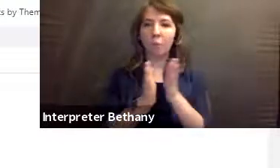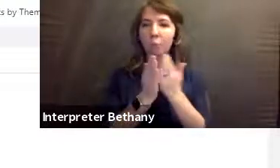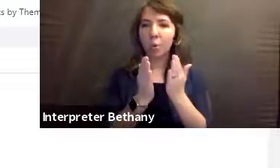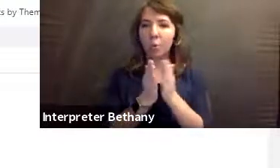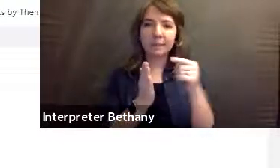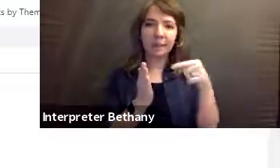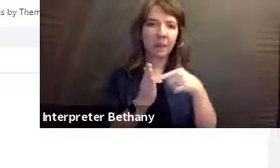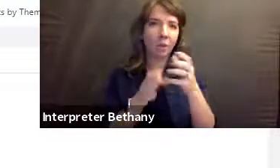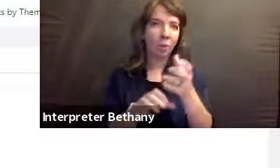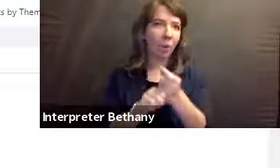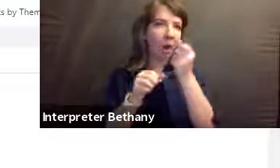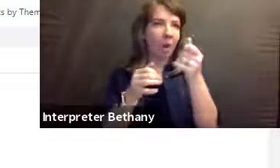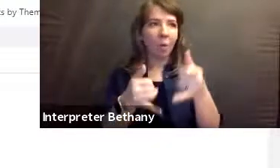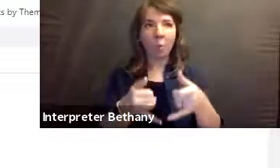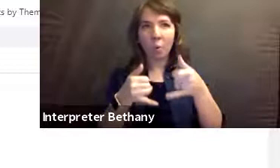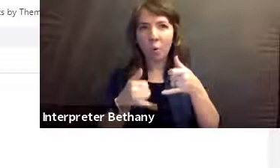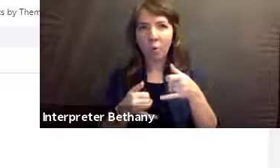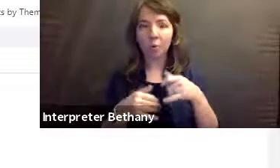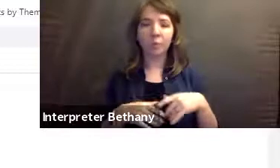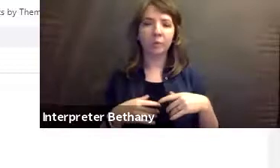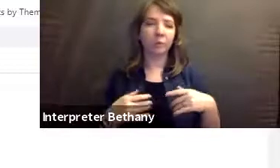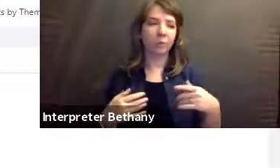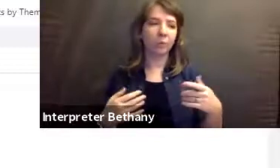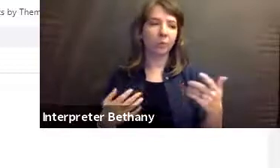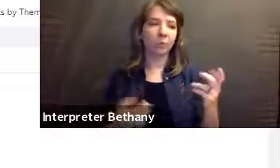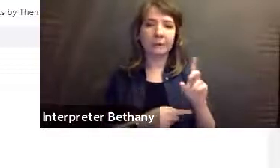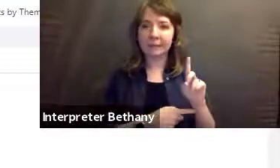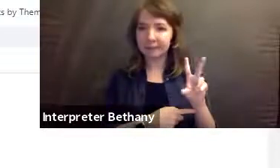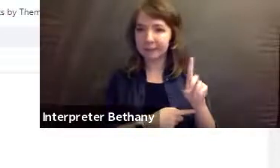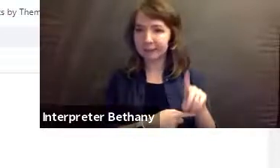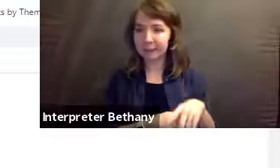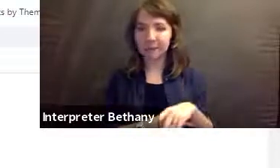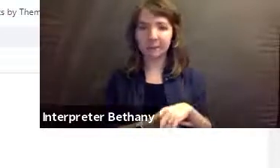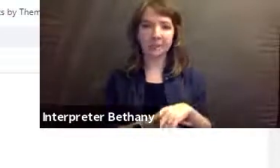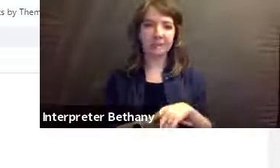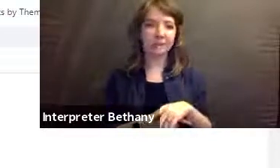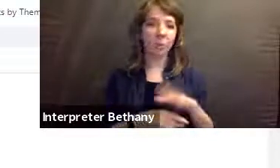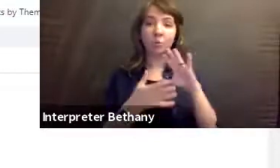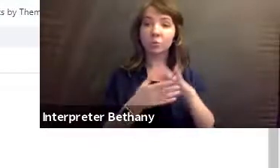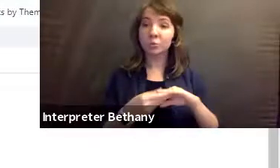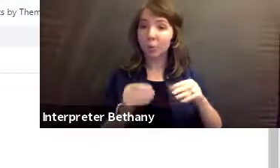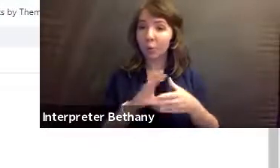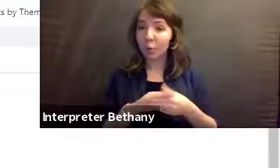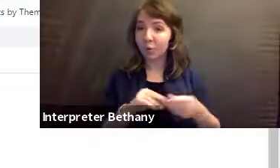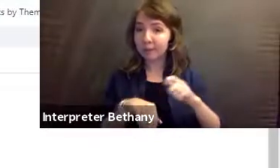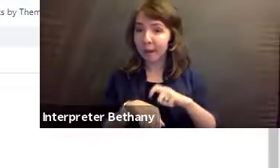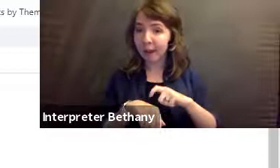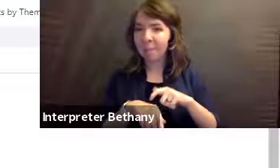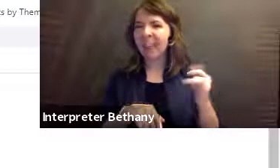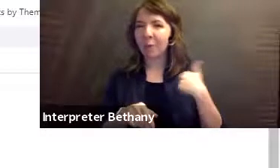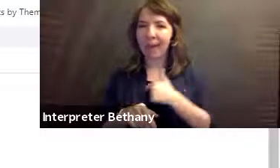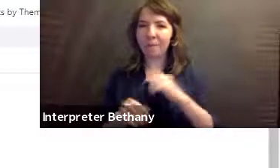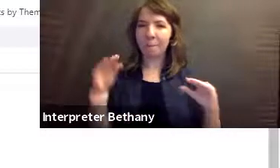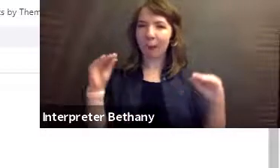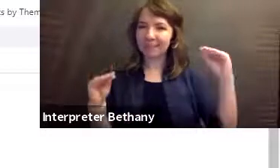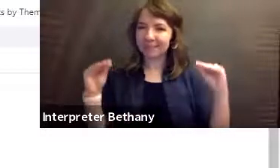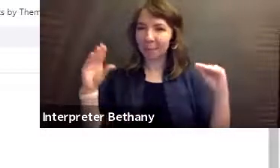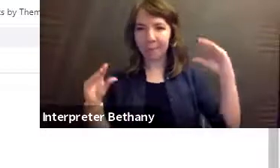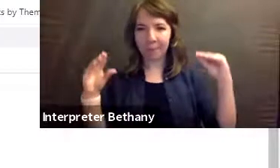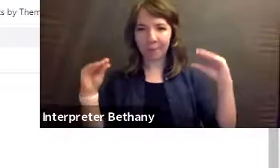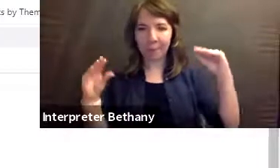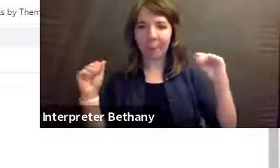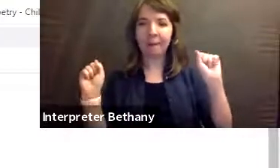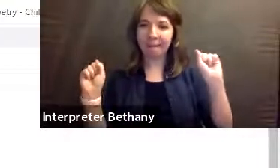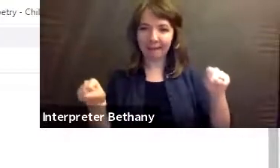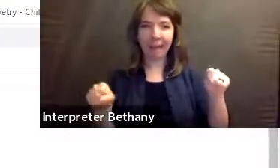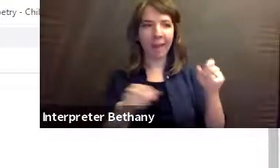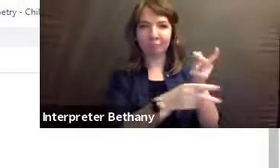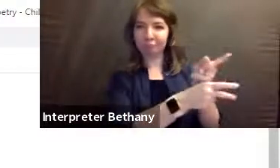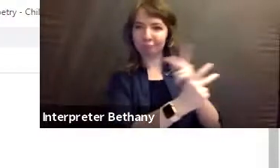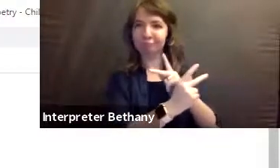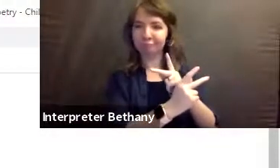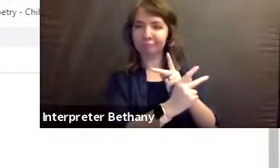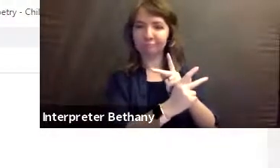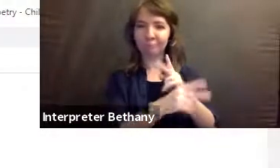Linda Kobashigawa: What DVDs, we have we have Storytime resources like puppets that we have that these that can actually be checked out and use during Storytime by some of those